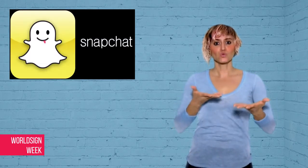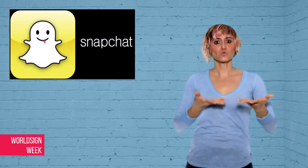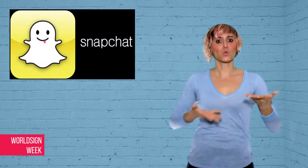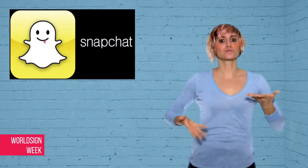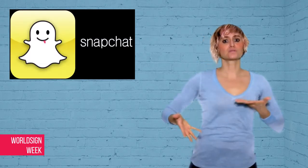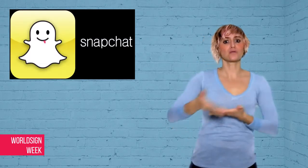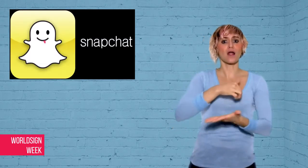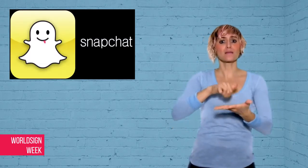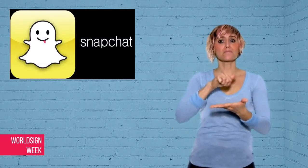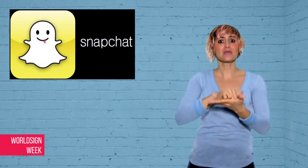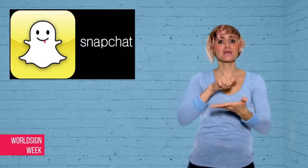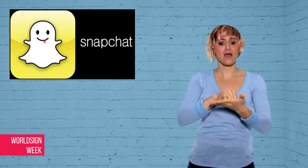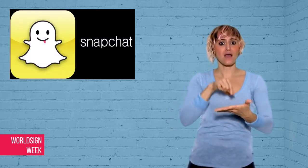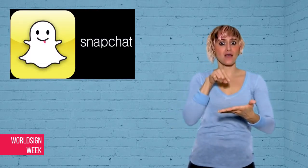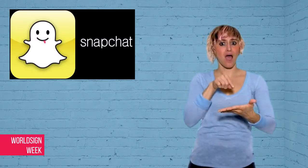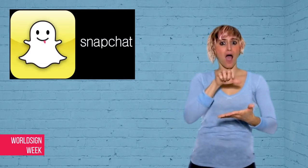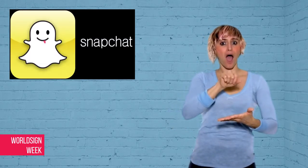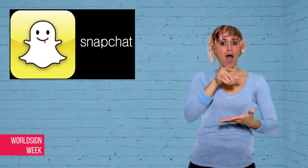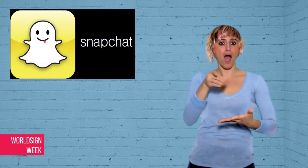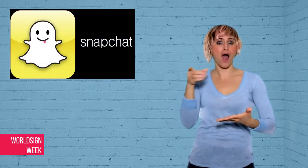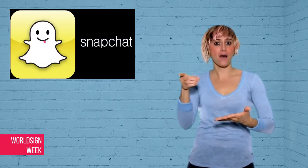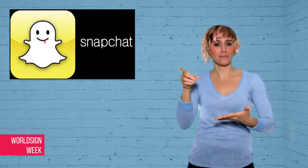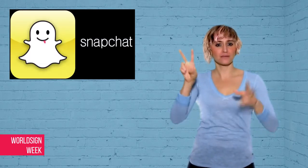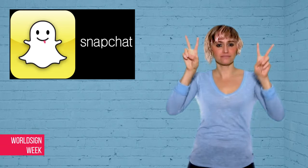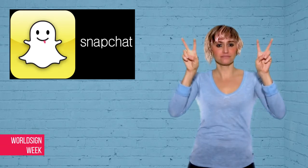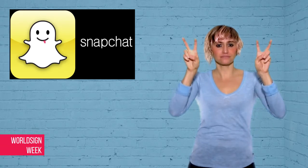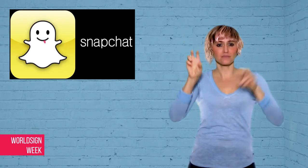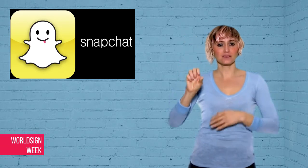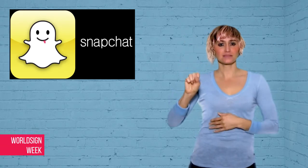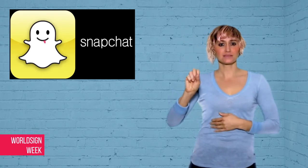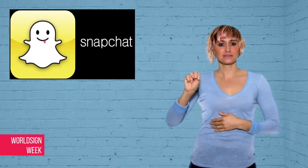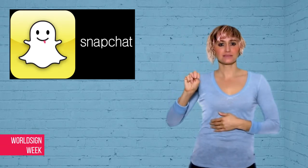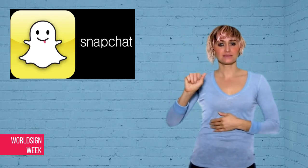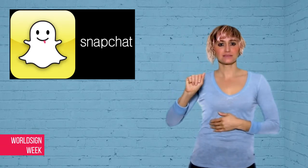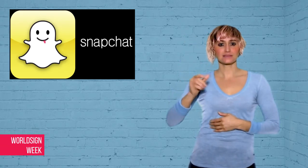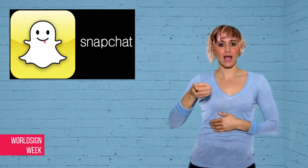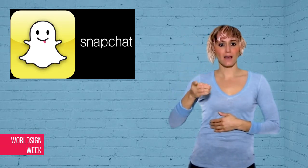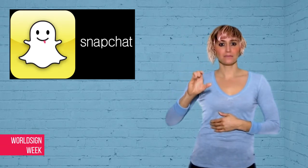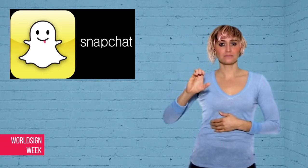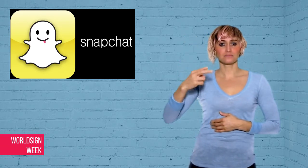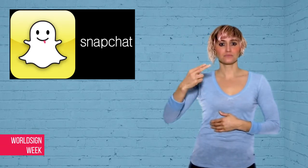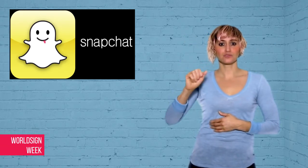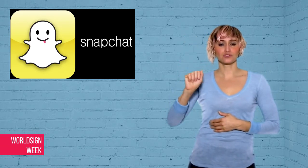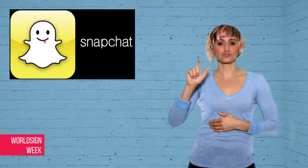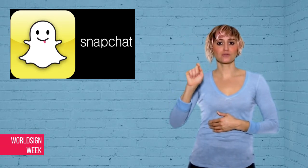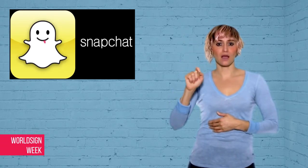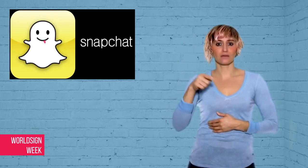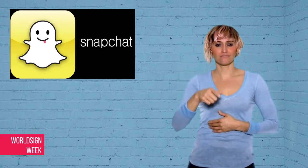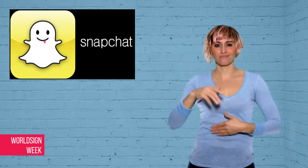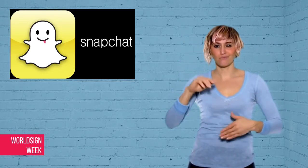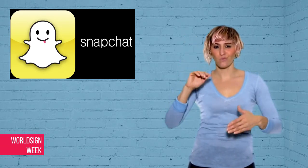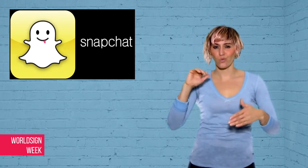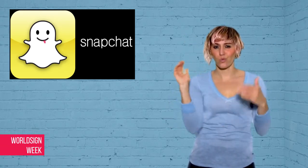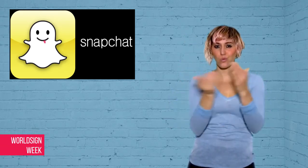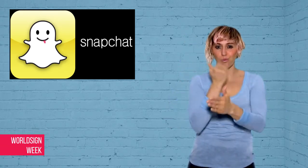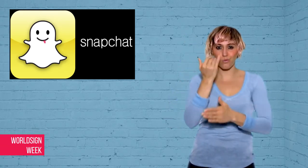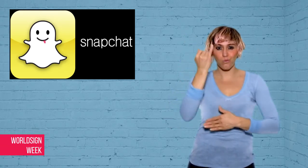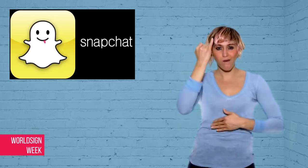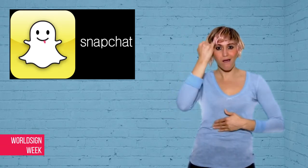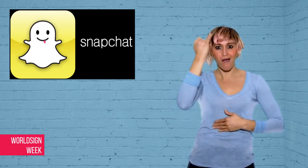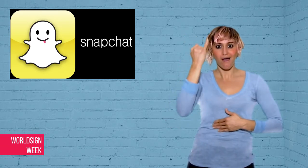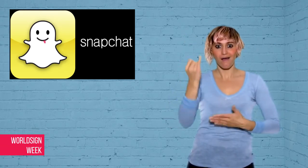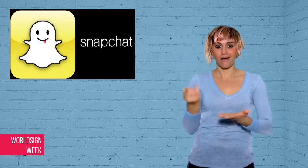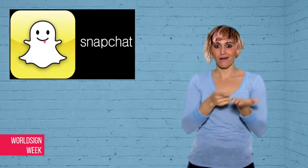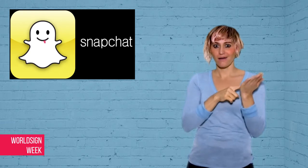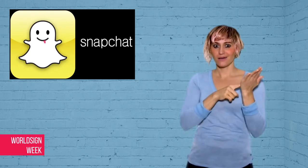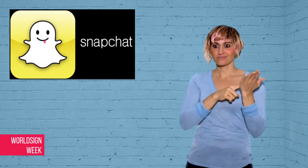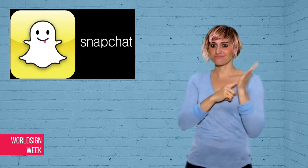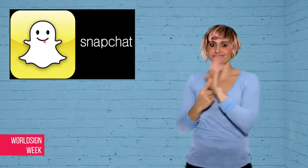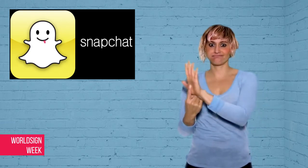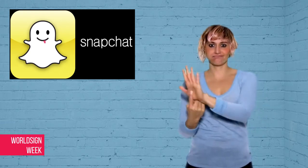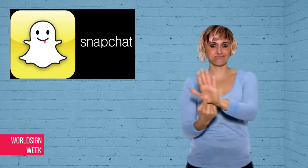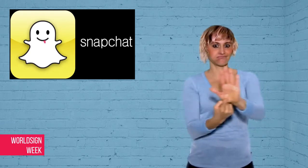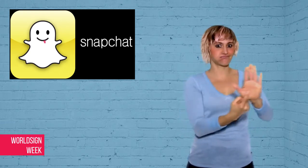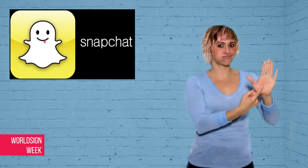Social media app, Snapchat, recently introduced its new